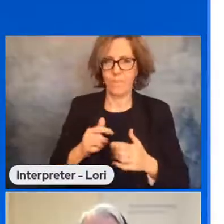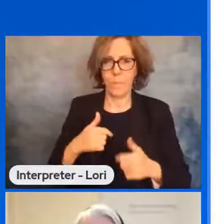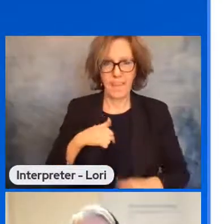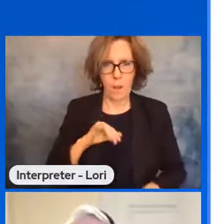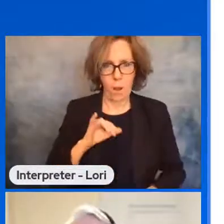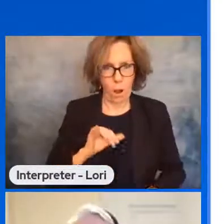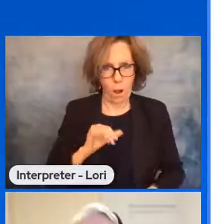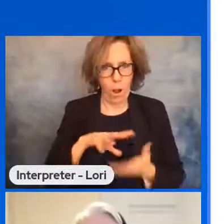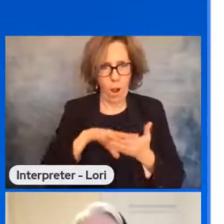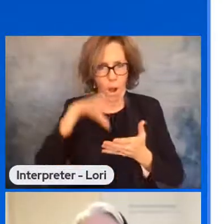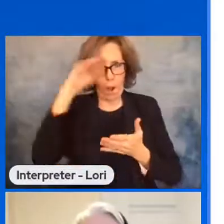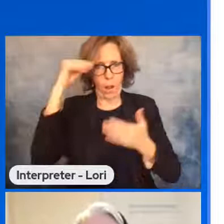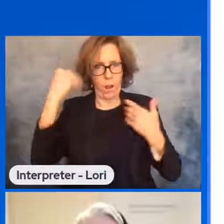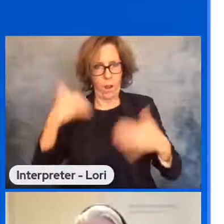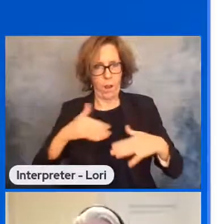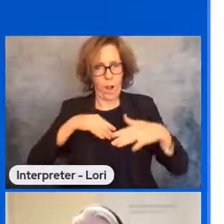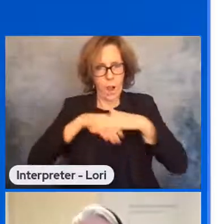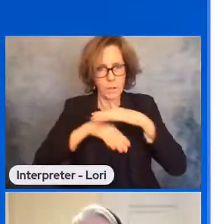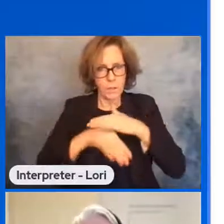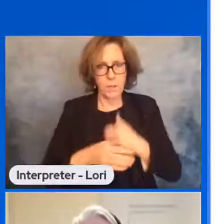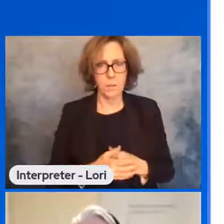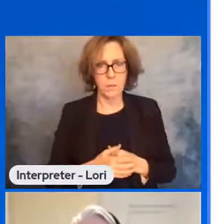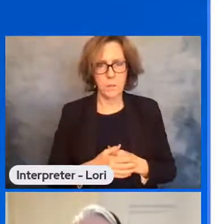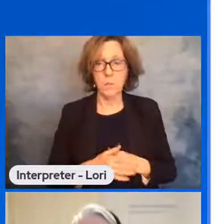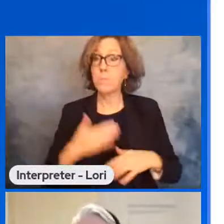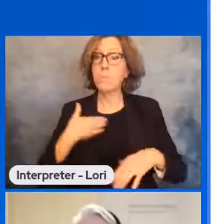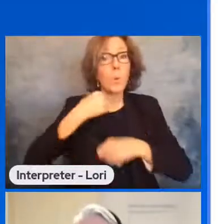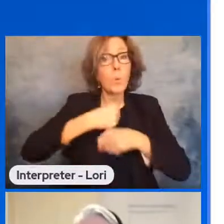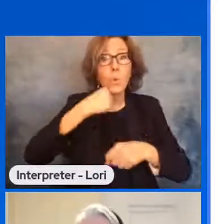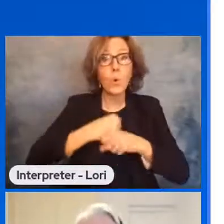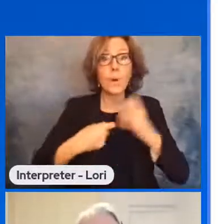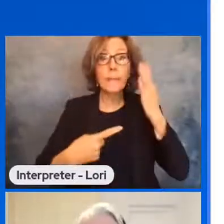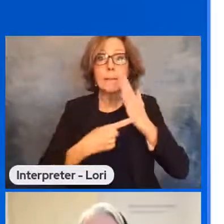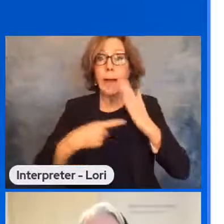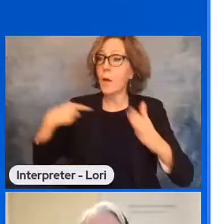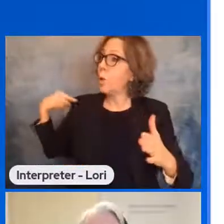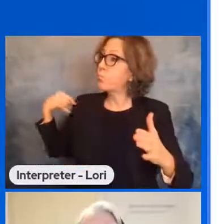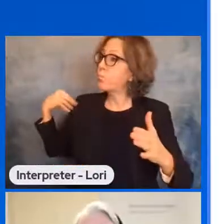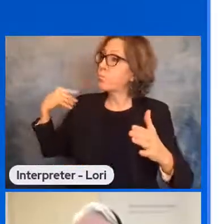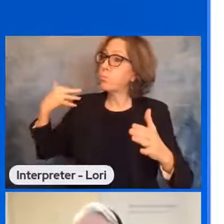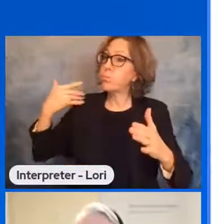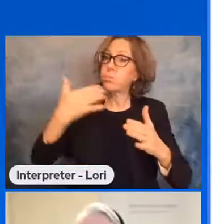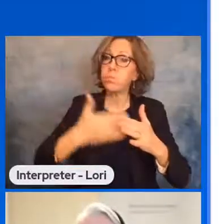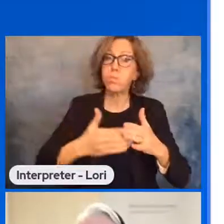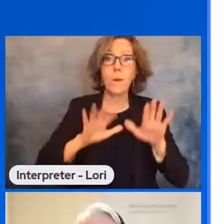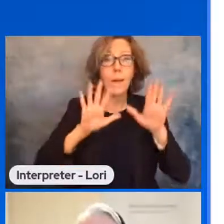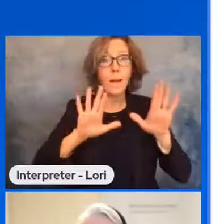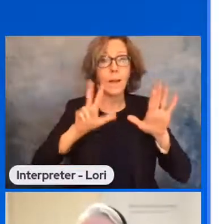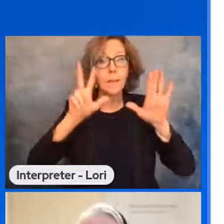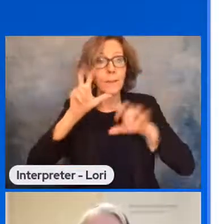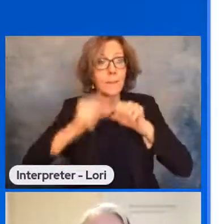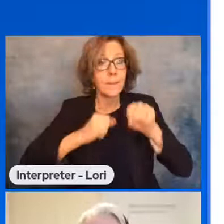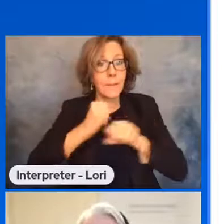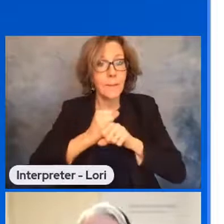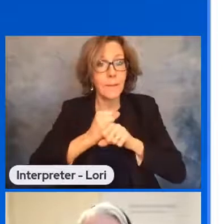18 years into my career, I had never heard of accessibility. I didn't even think about it. Well, within a few months, I decided